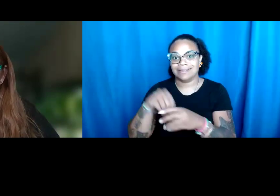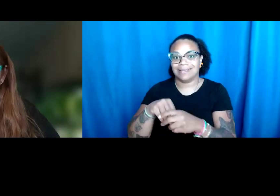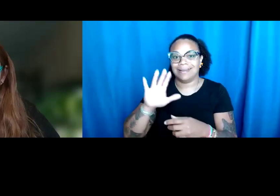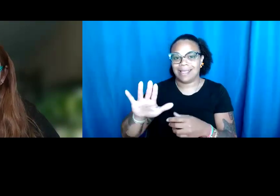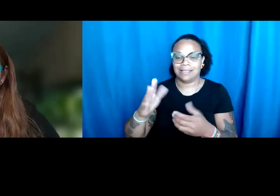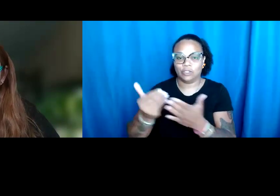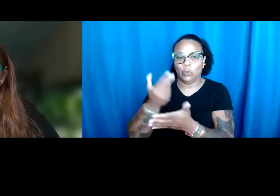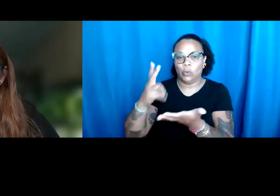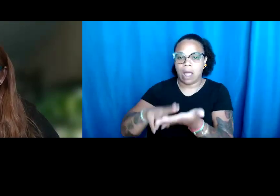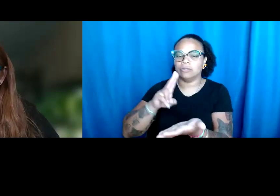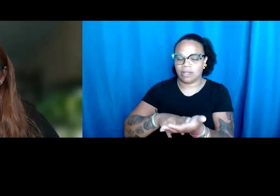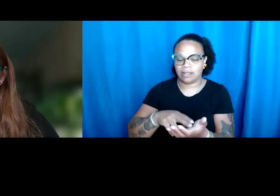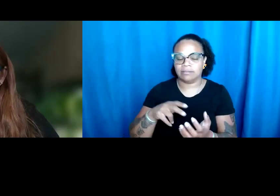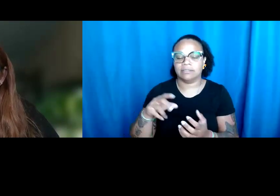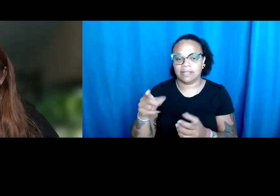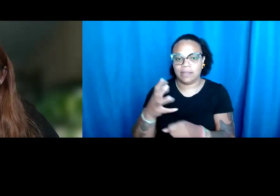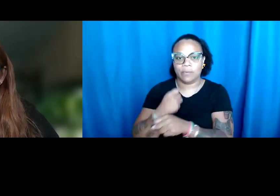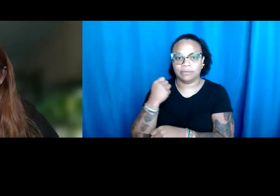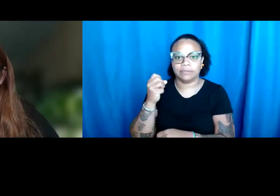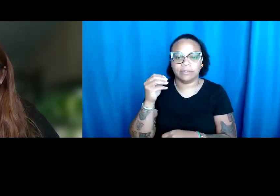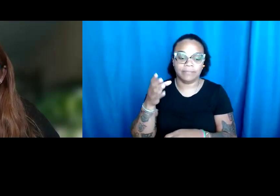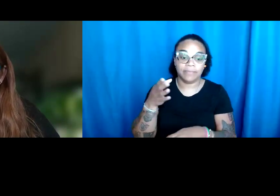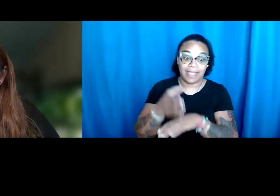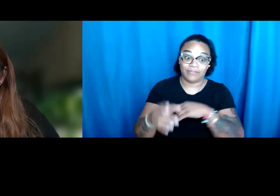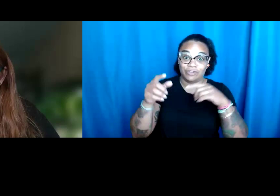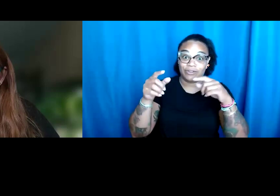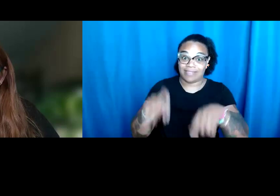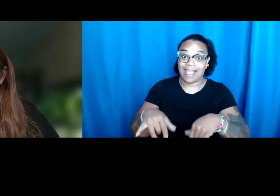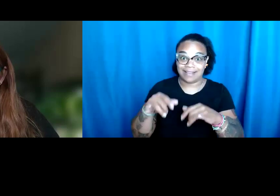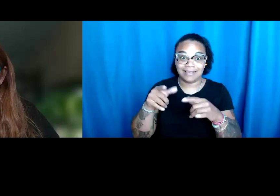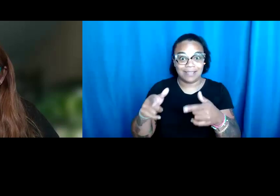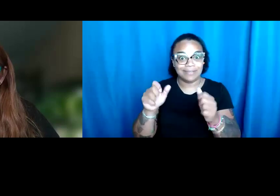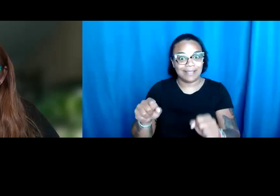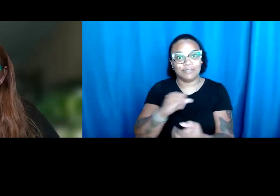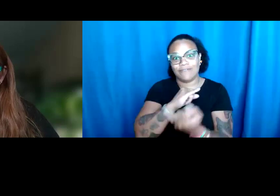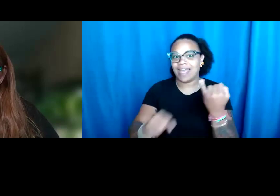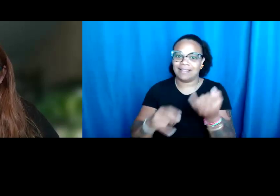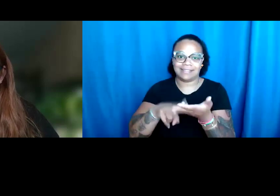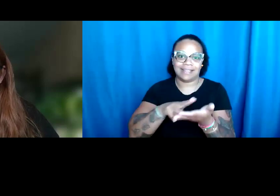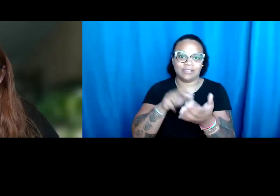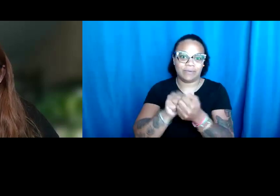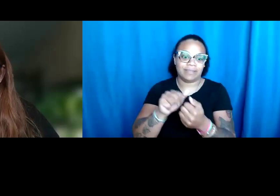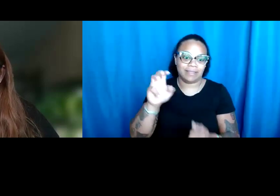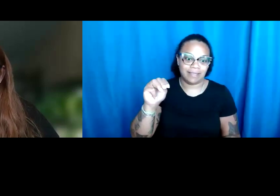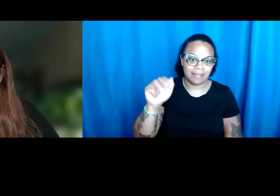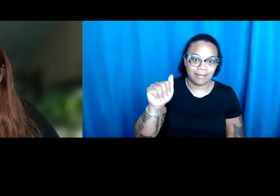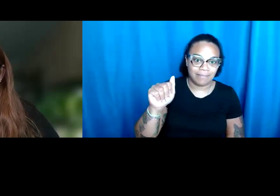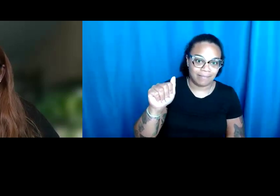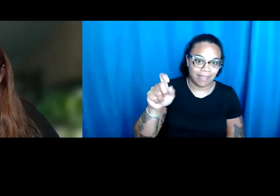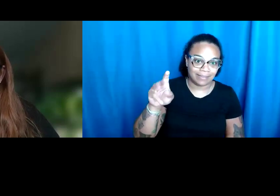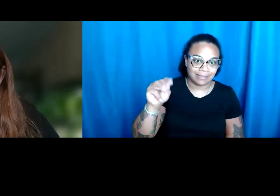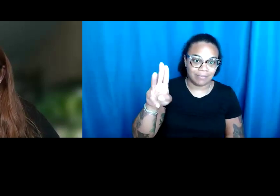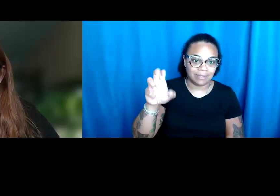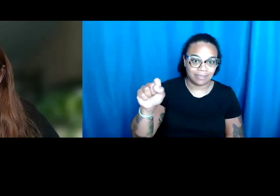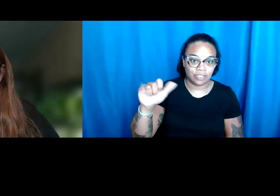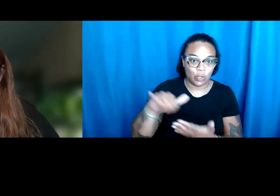So he was able to finalize the contract he had with Maximus New York and Toyota which